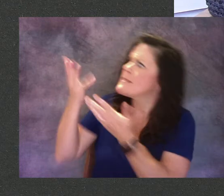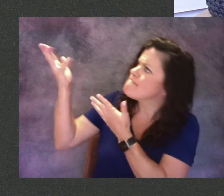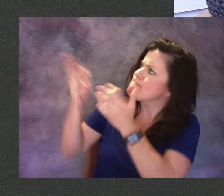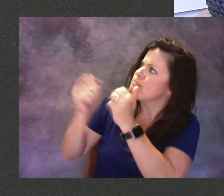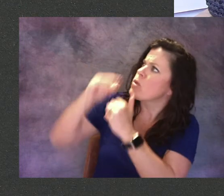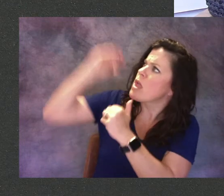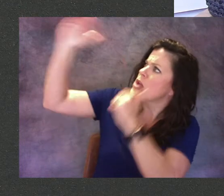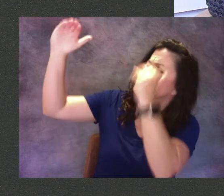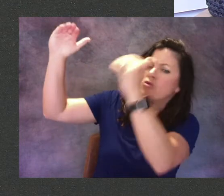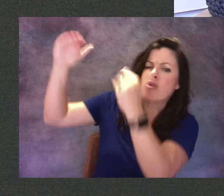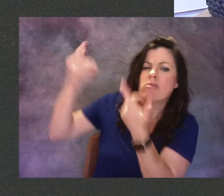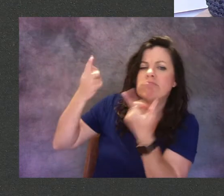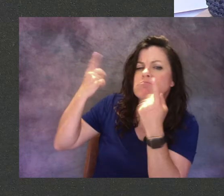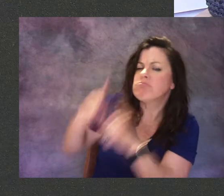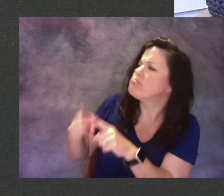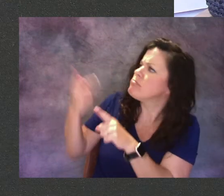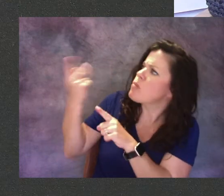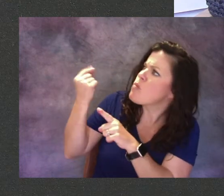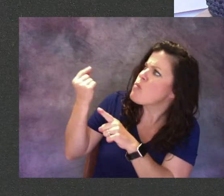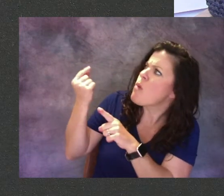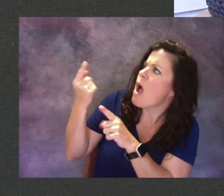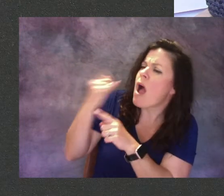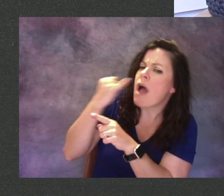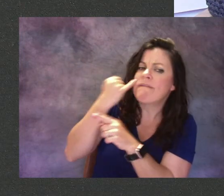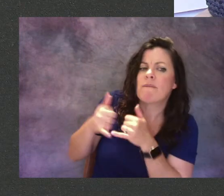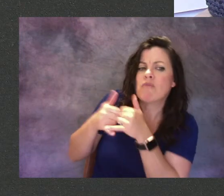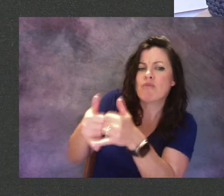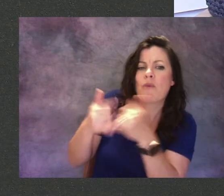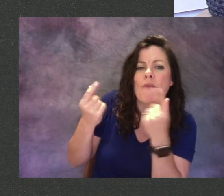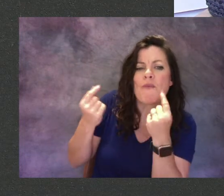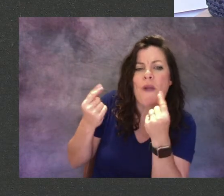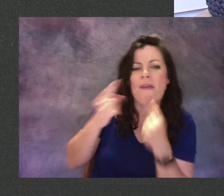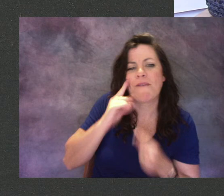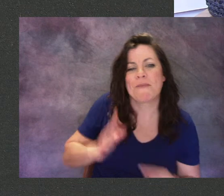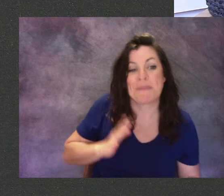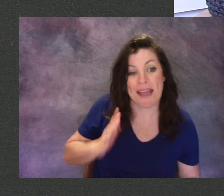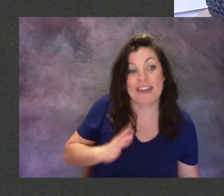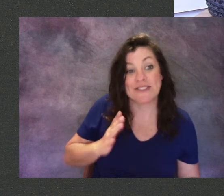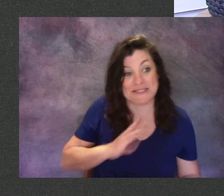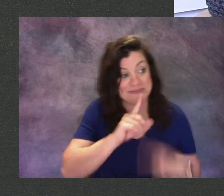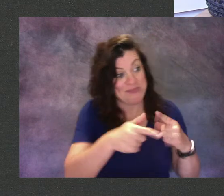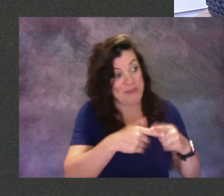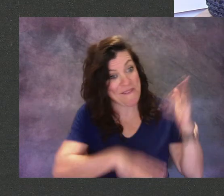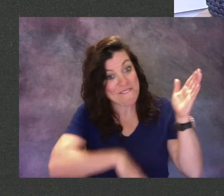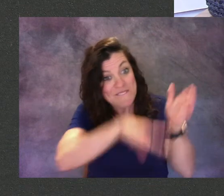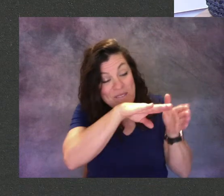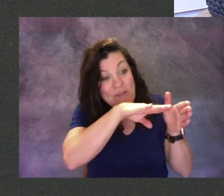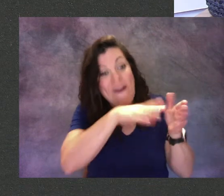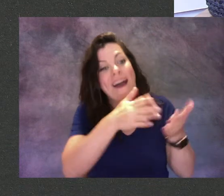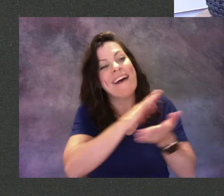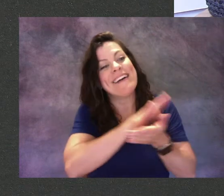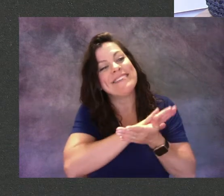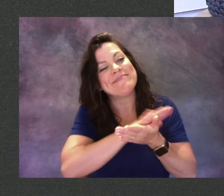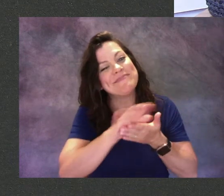what your special thing will be, that you get to do, for feeling your jar of kindness and good manners.